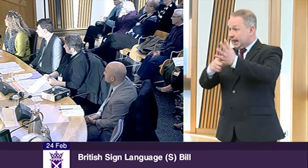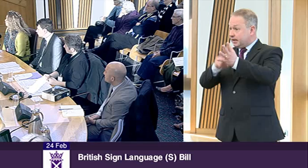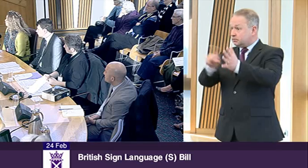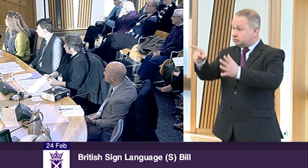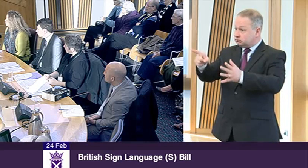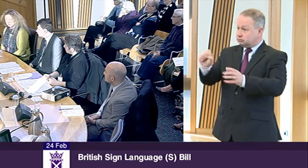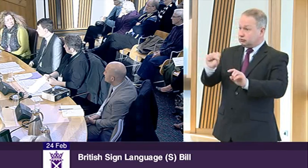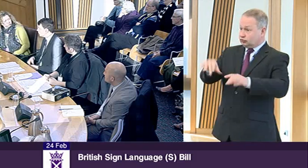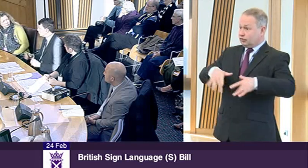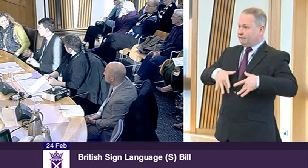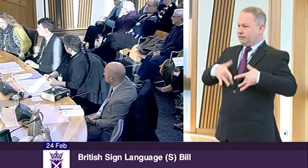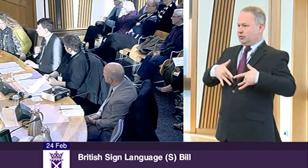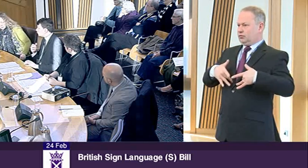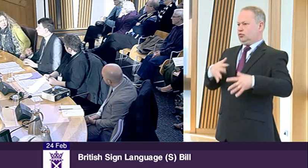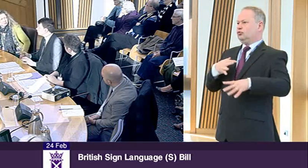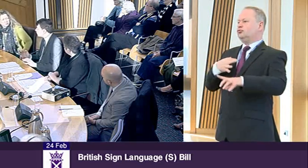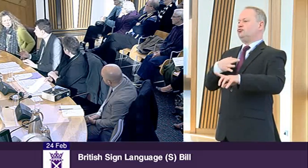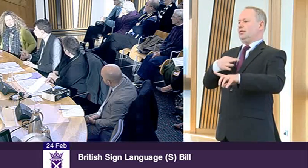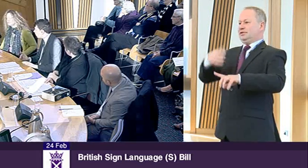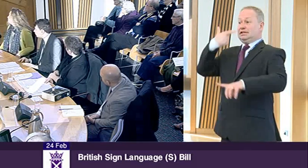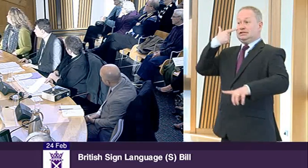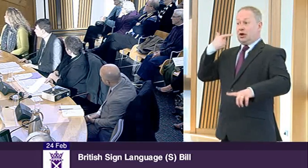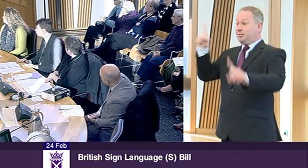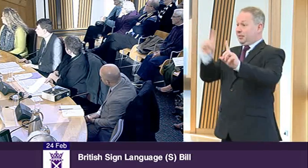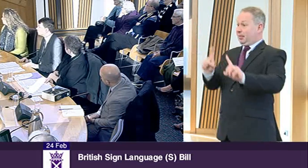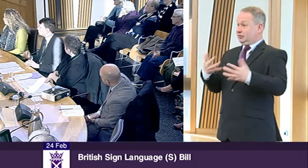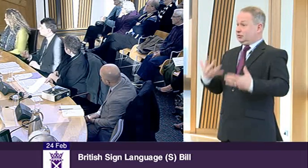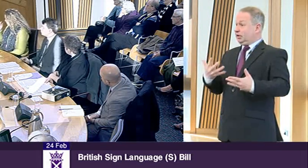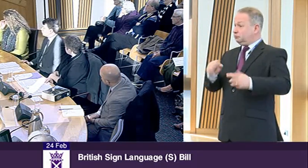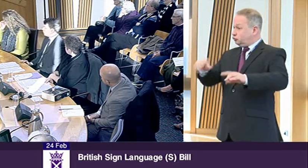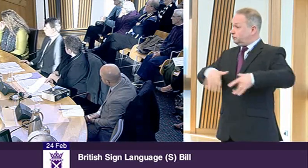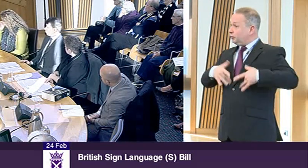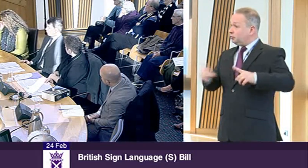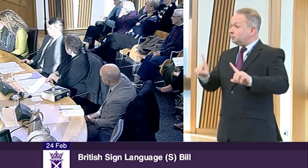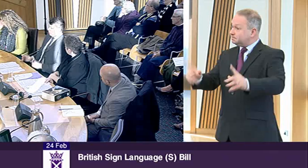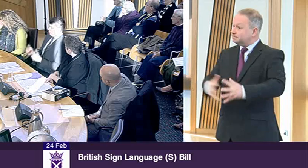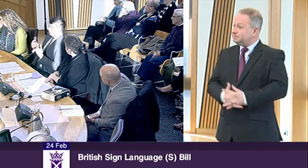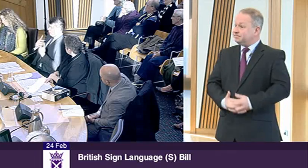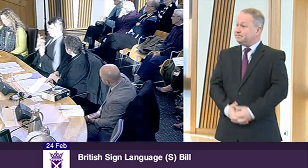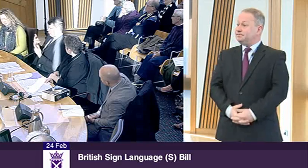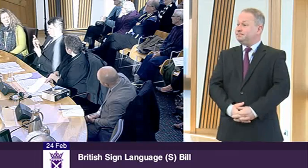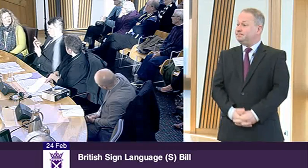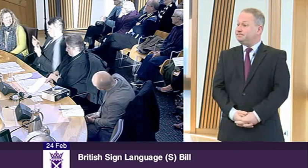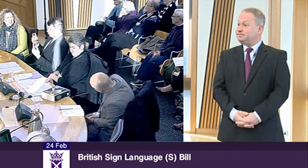The Convener: Alan Drew is here representing younger people today. Does he have a view?